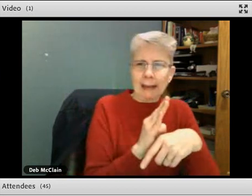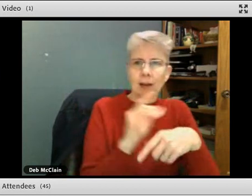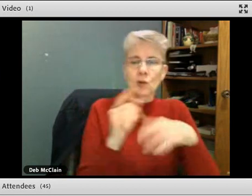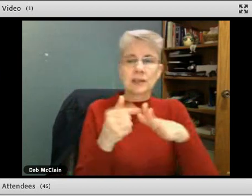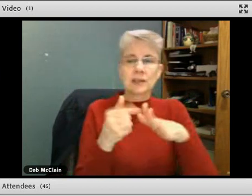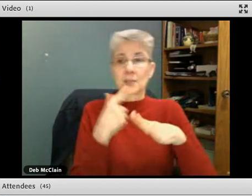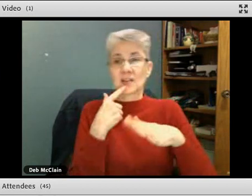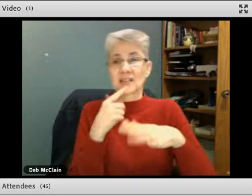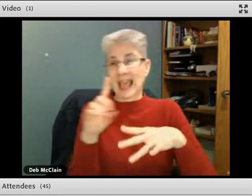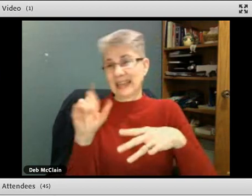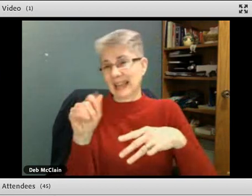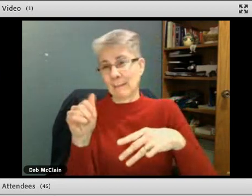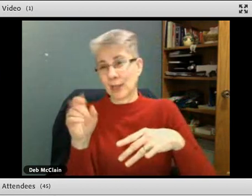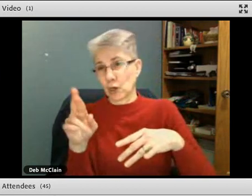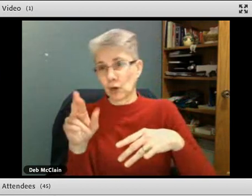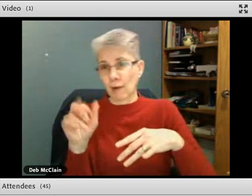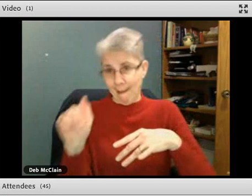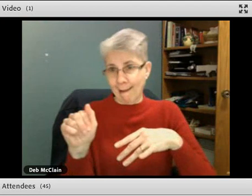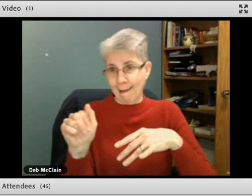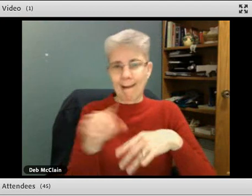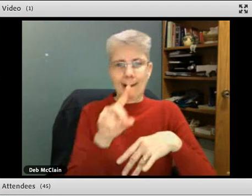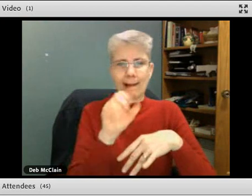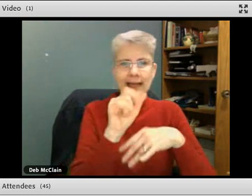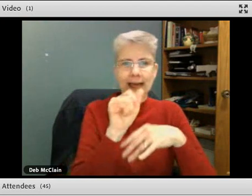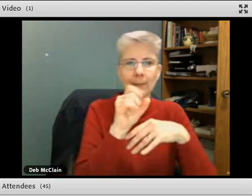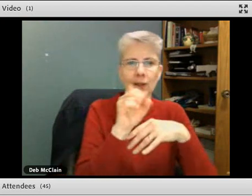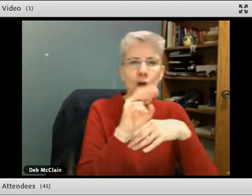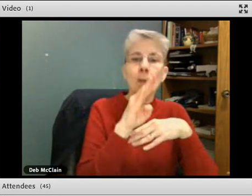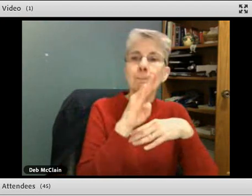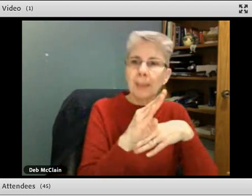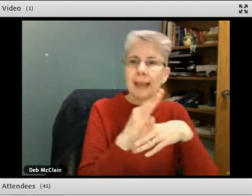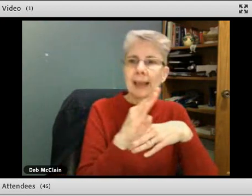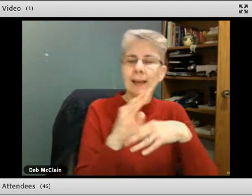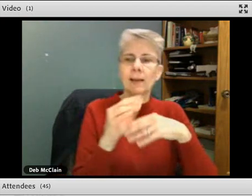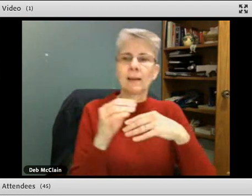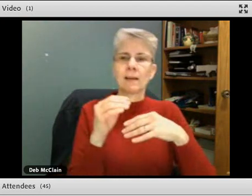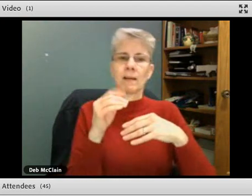And they're usually referring to that whole subfield, not just to the delimiter,